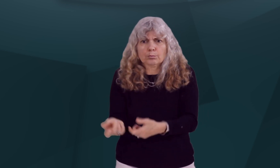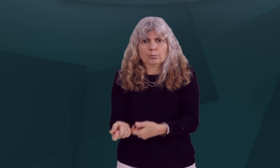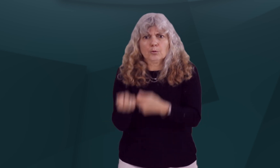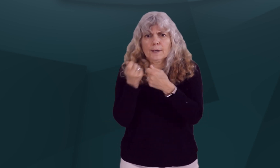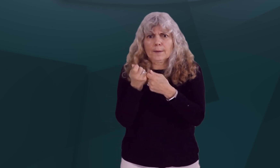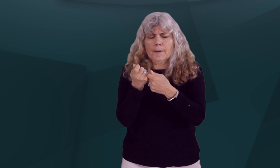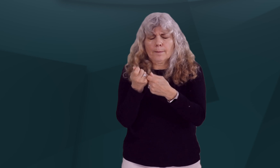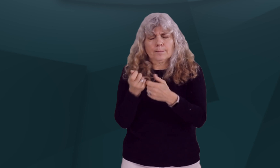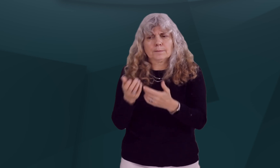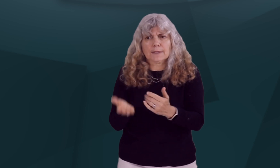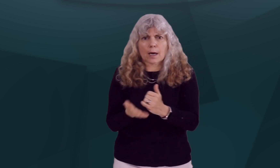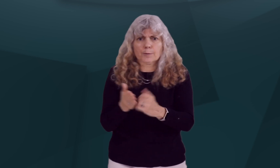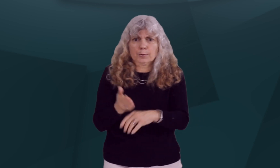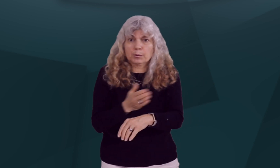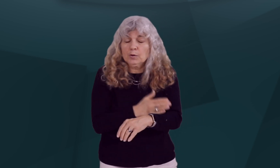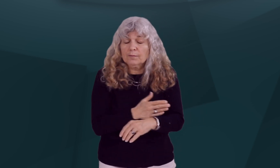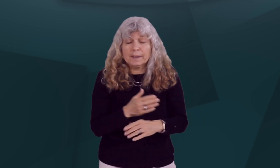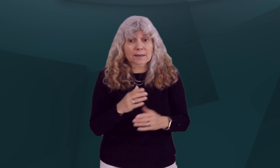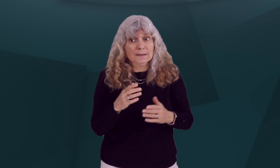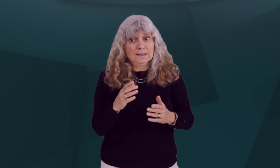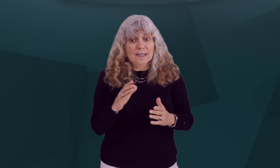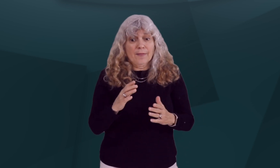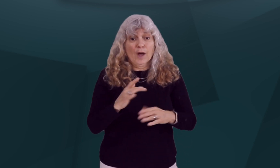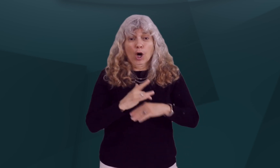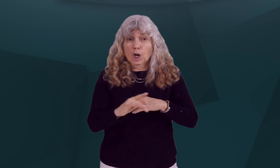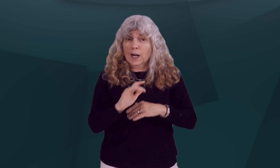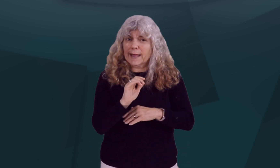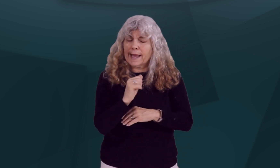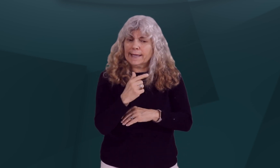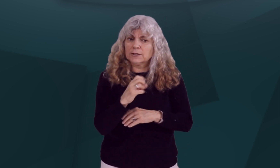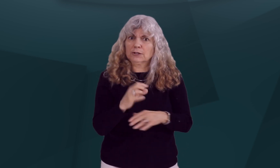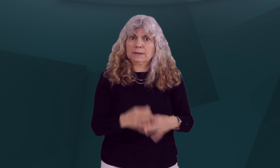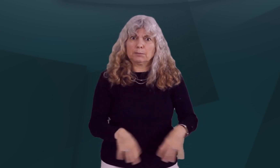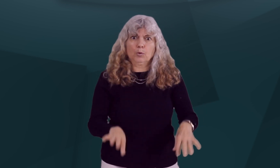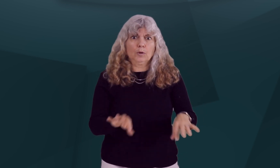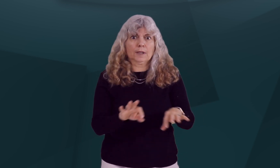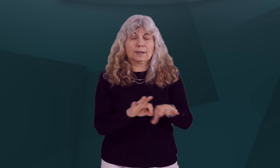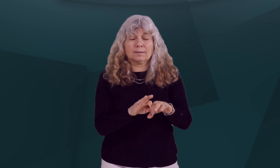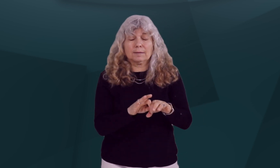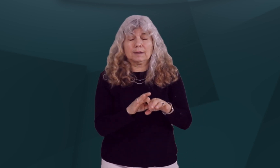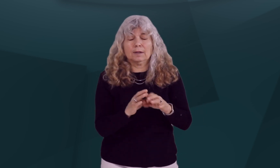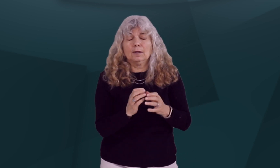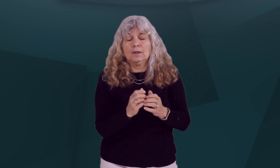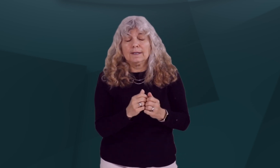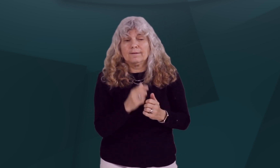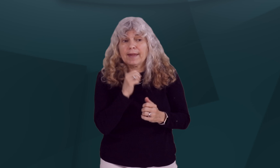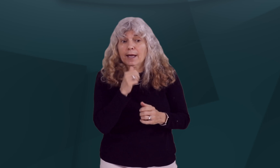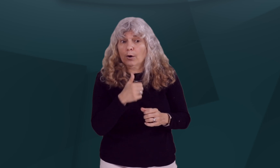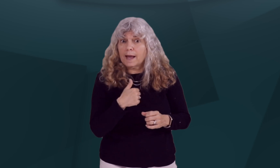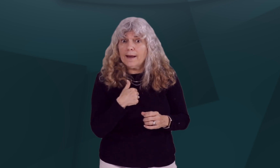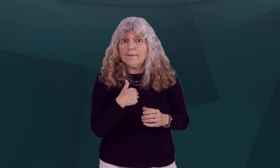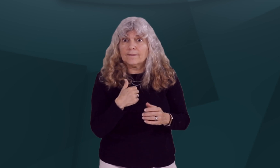to increase his reading level and improve those scores? The early years are critical.